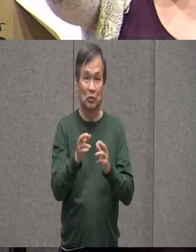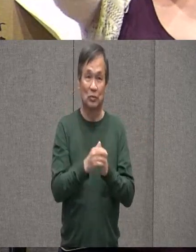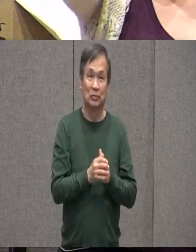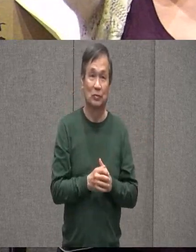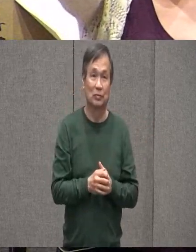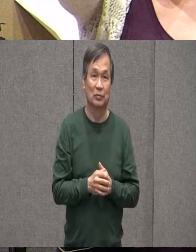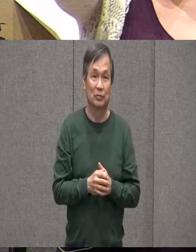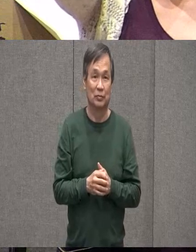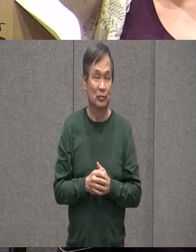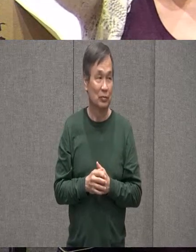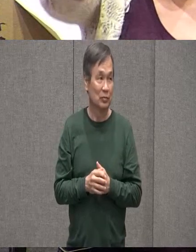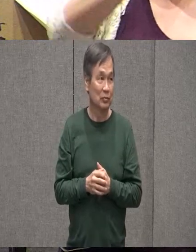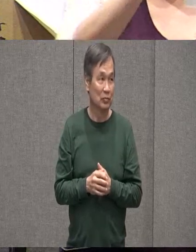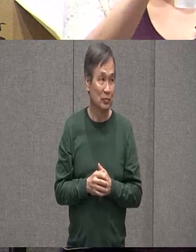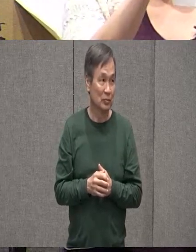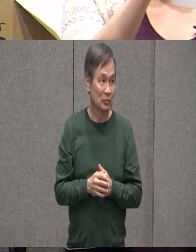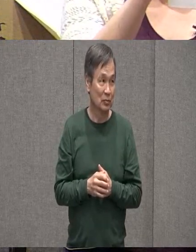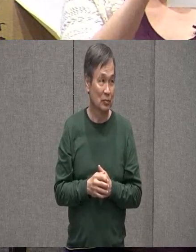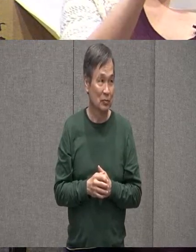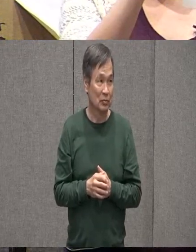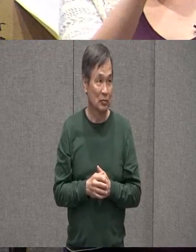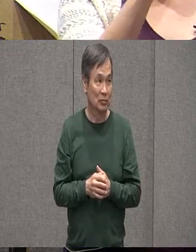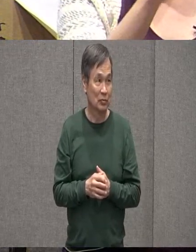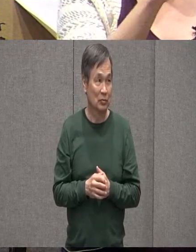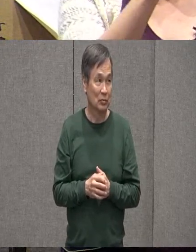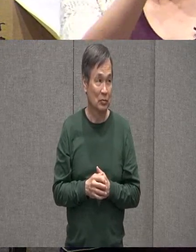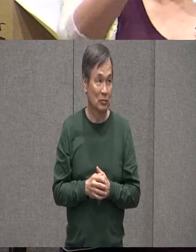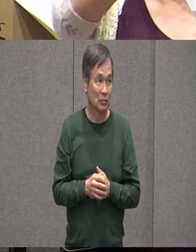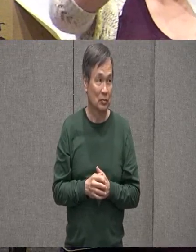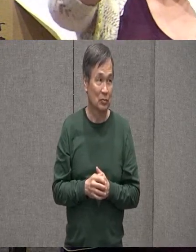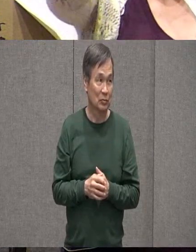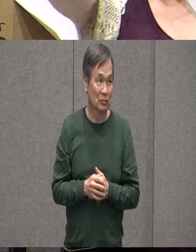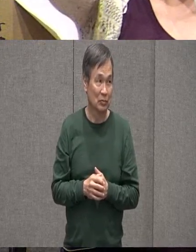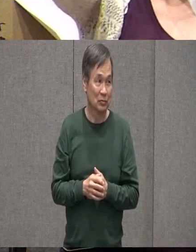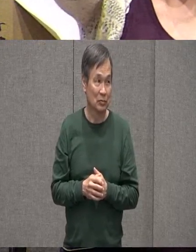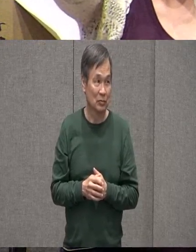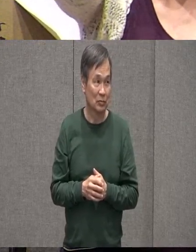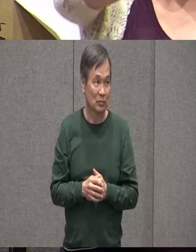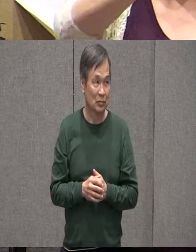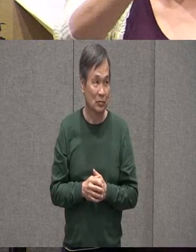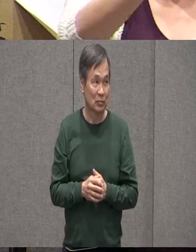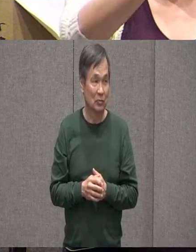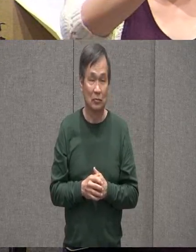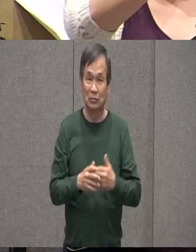I could it on top like this, no, how do they do it, like this,